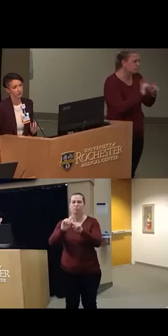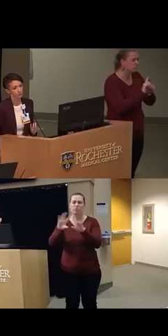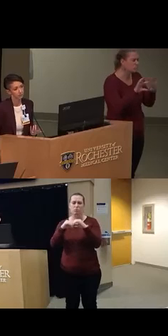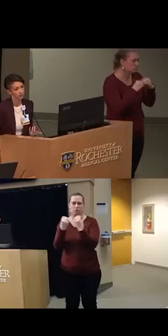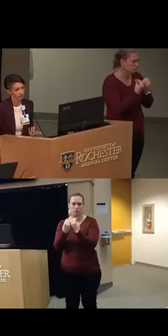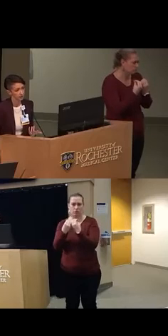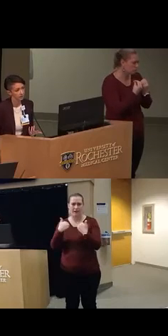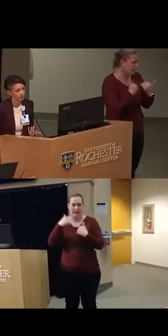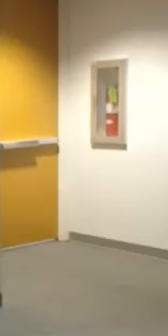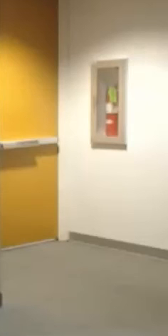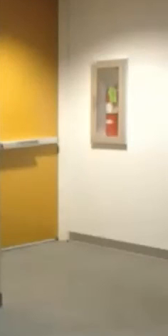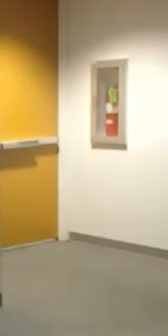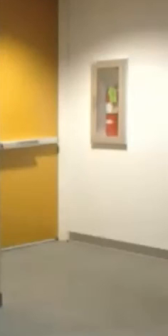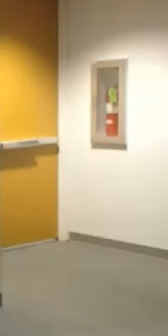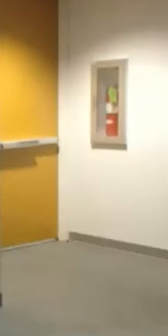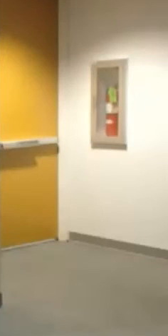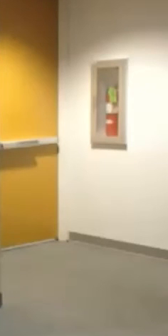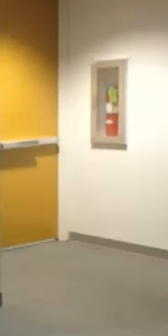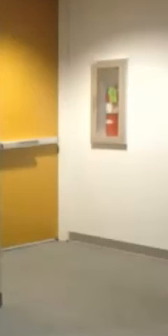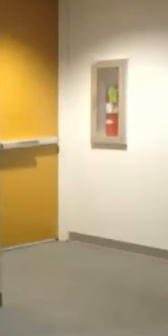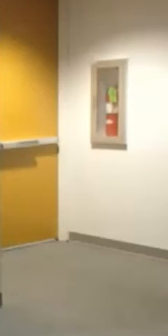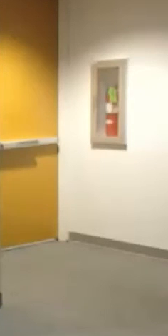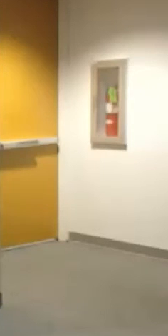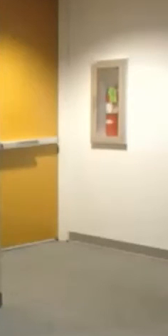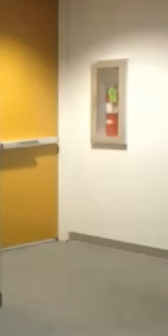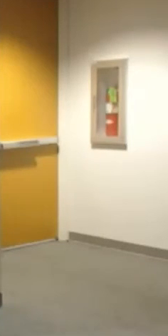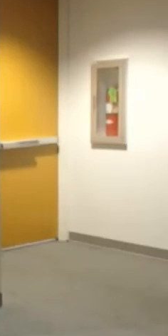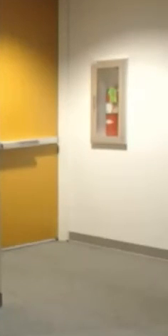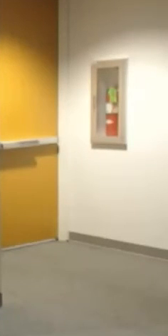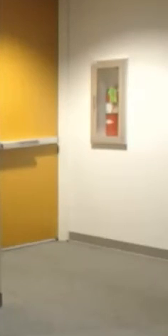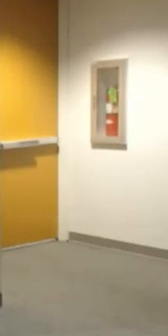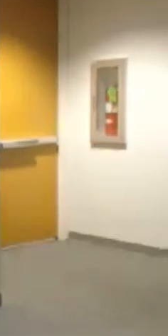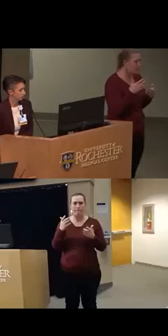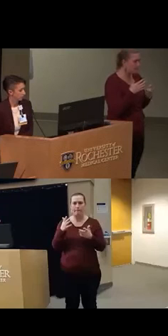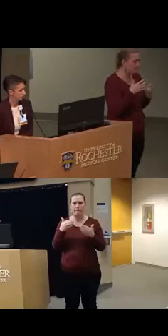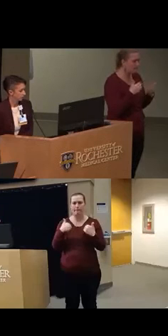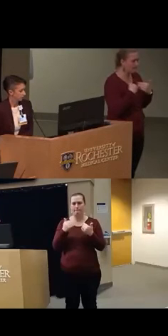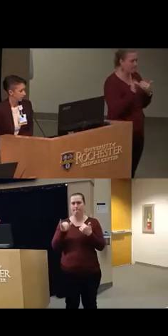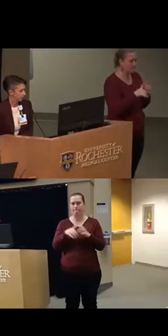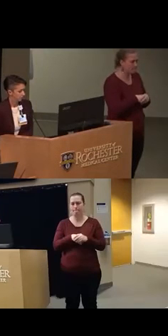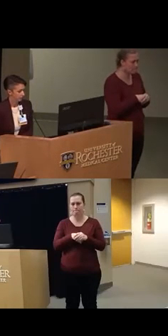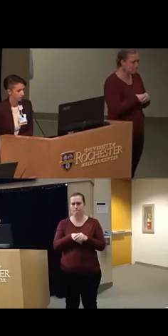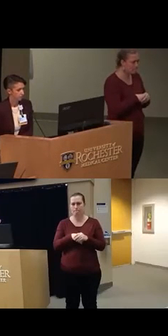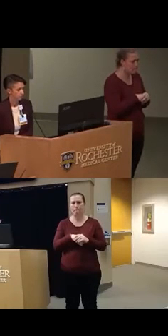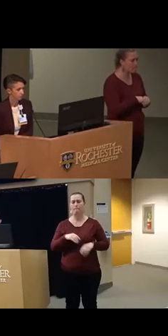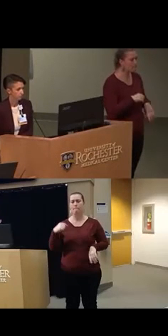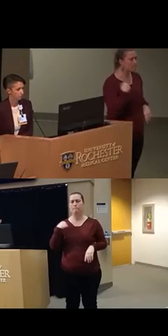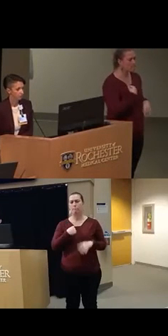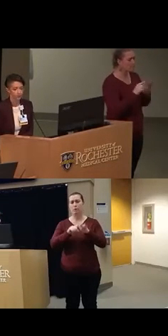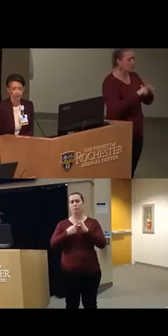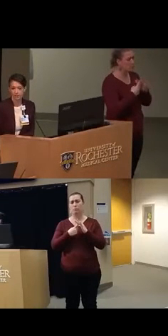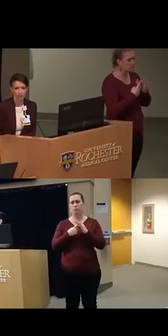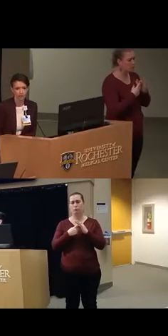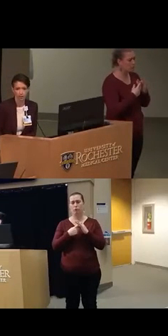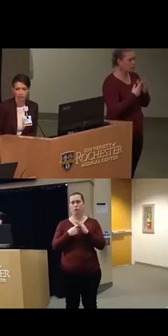near Miss events and traumas okay so we start um wanting to just facilitate recovery and